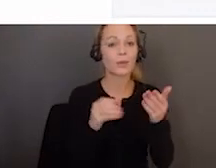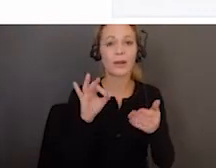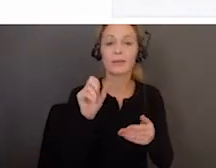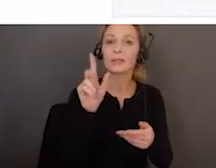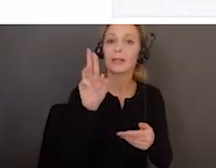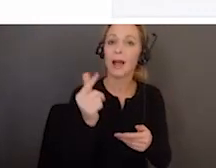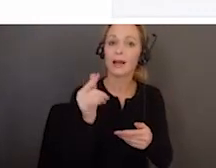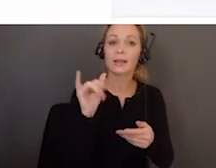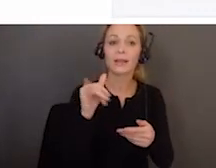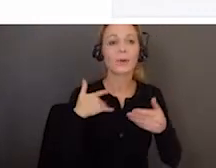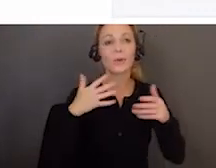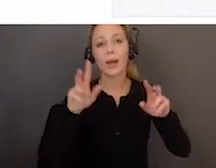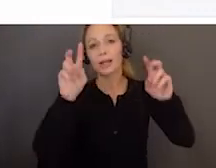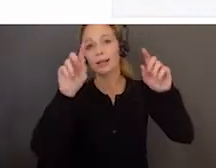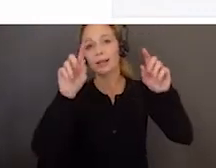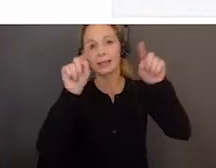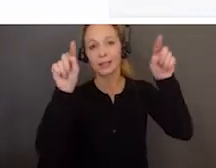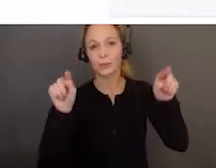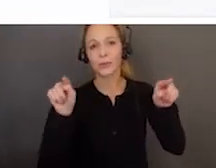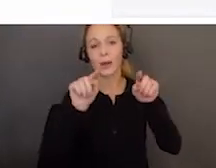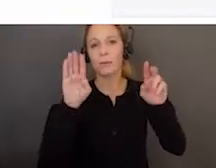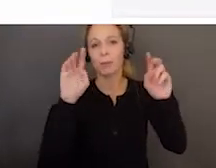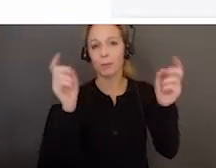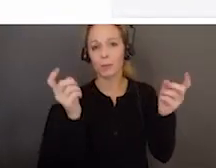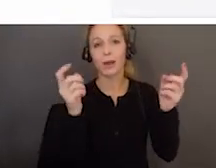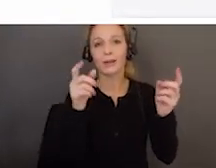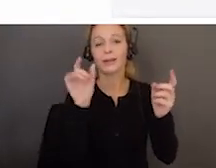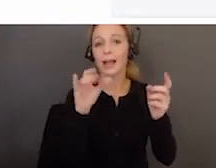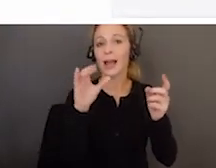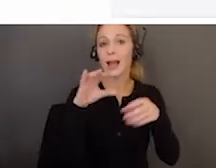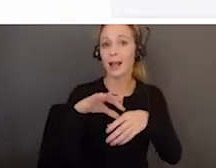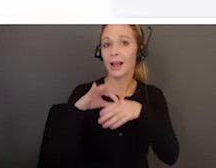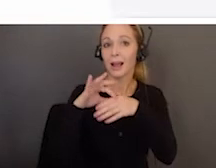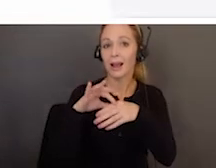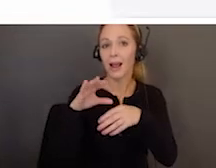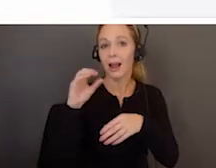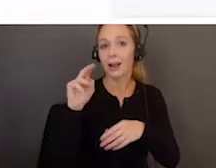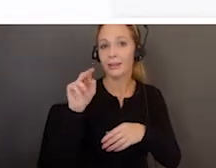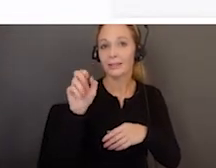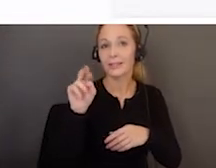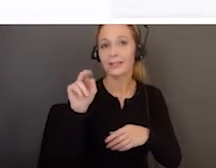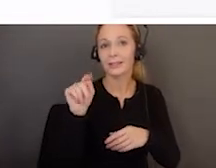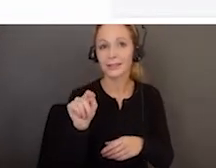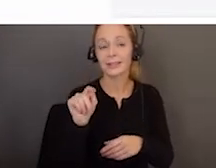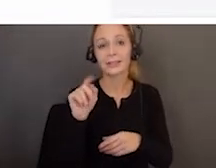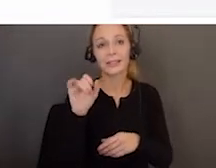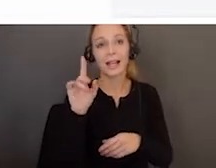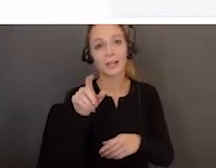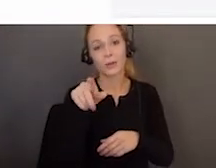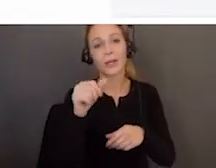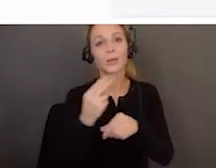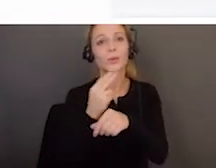SETTINGS USING THE SQUARE BRACKET SYNTAX, SO IN THE CONTEXT SLIDE, YOU CAN DEFINE THE DYNAMIC SLIDE PORTION USING SQUARE BRACKETS.